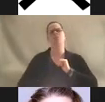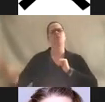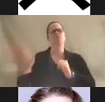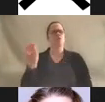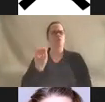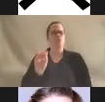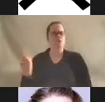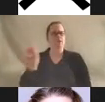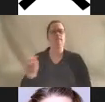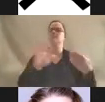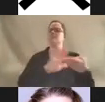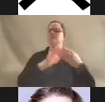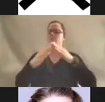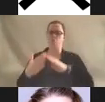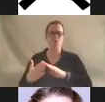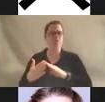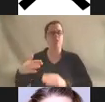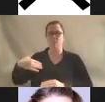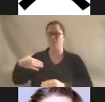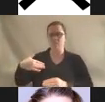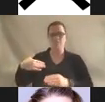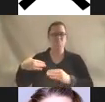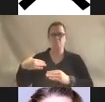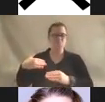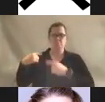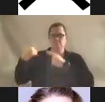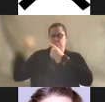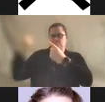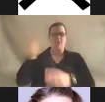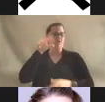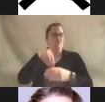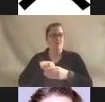communities who had not historically been involved in health policy.